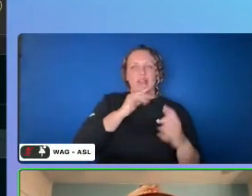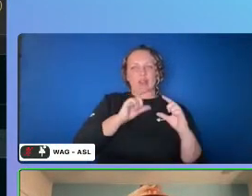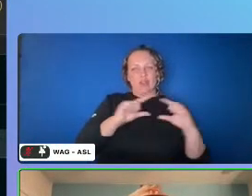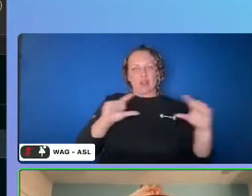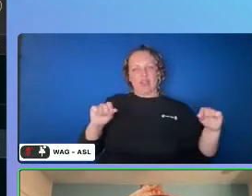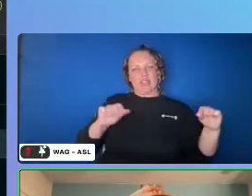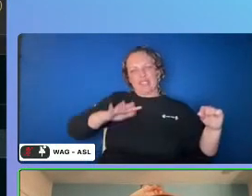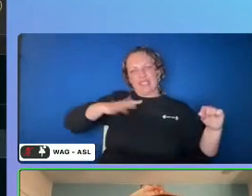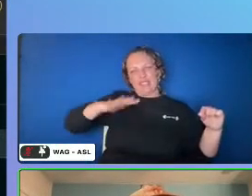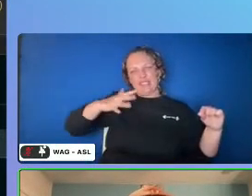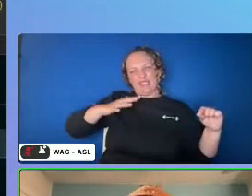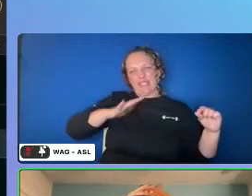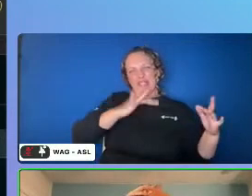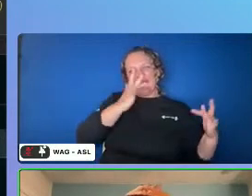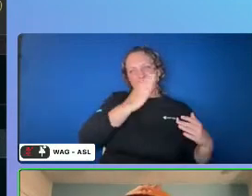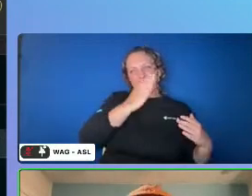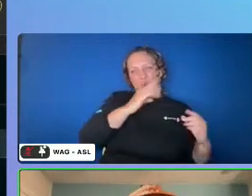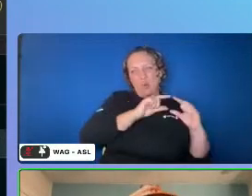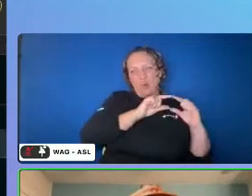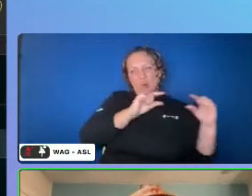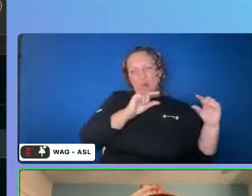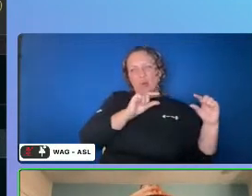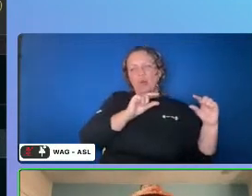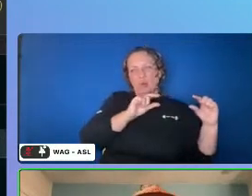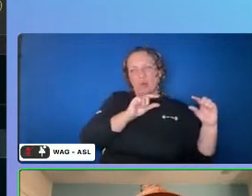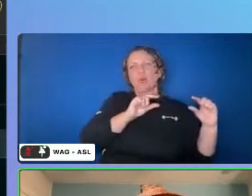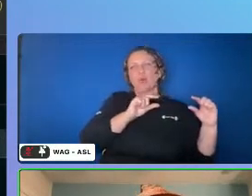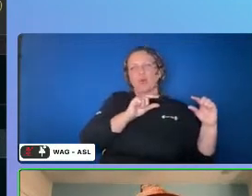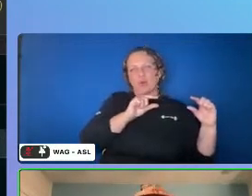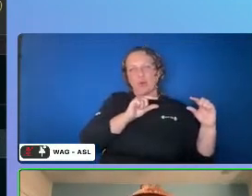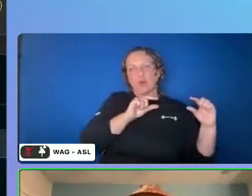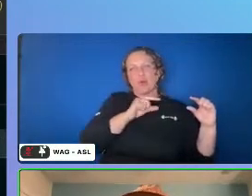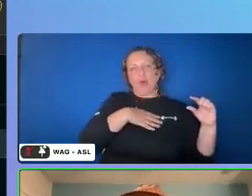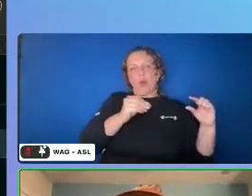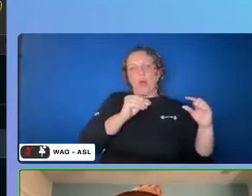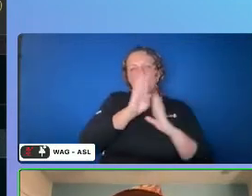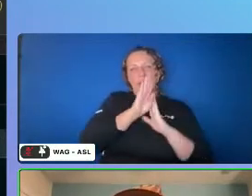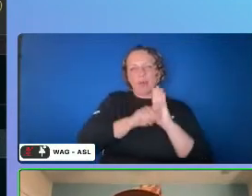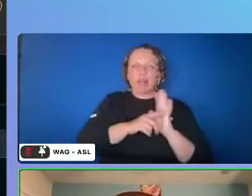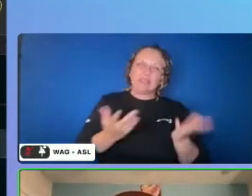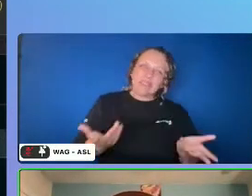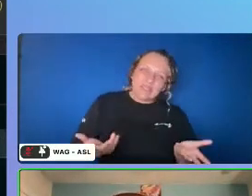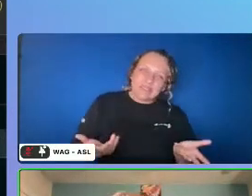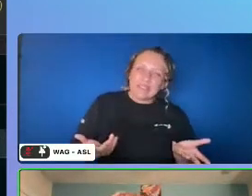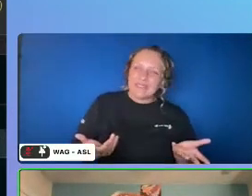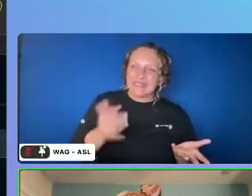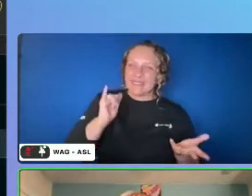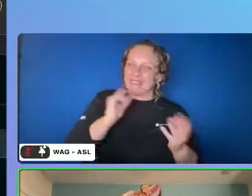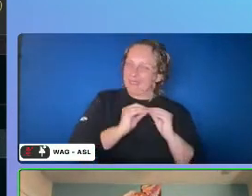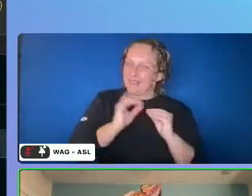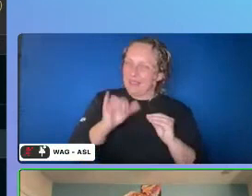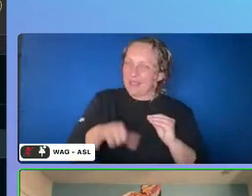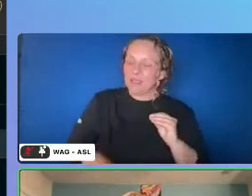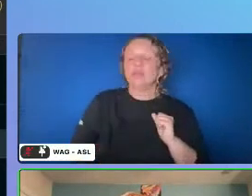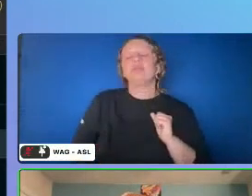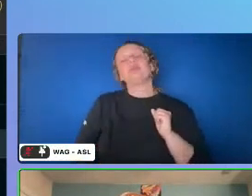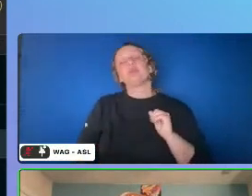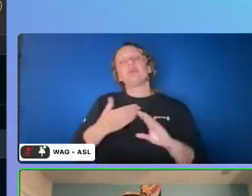We have a light blue heading and link text on pretty much a white background. So we're gonna wanna address that. But before we address that,